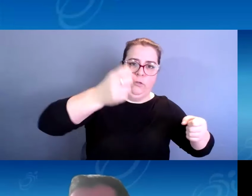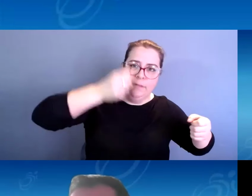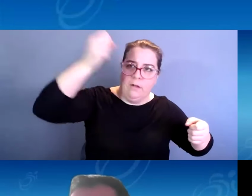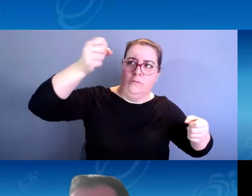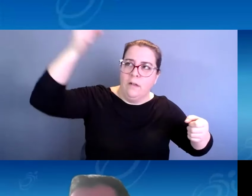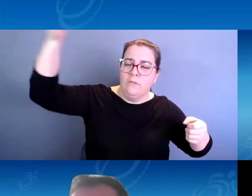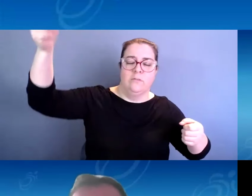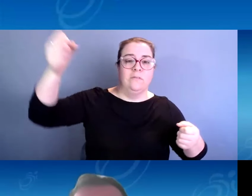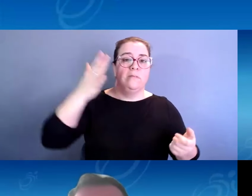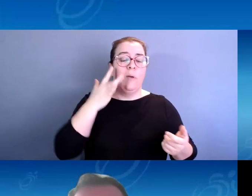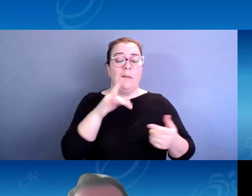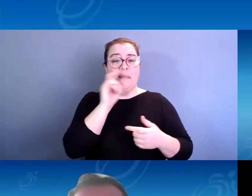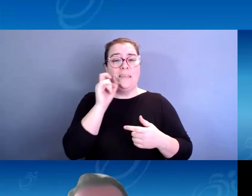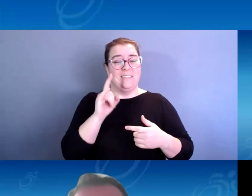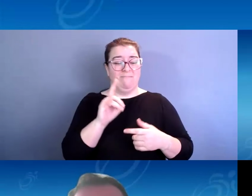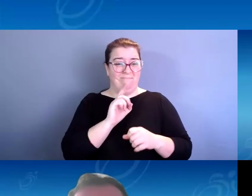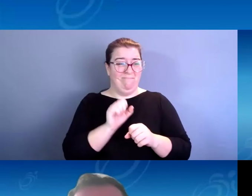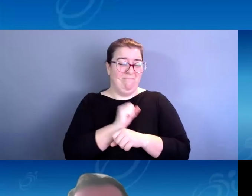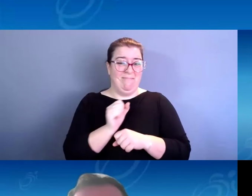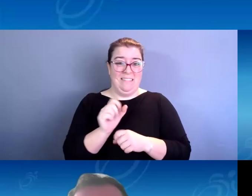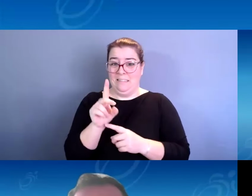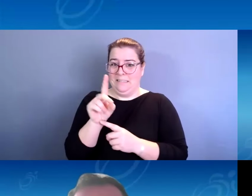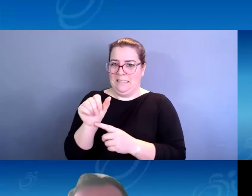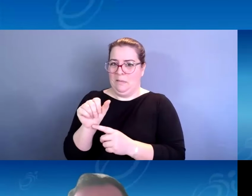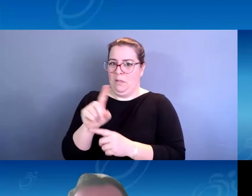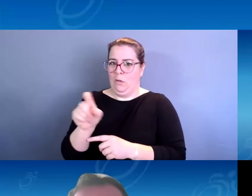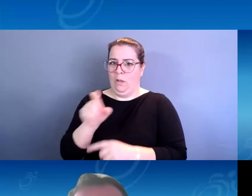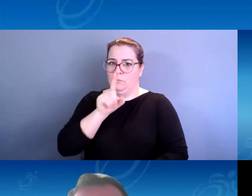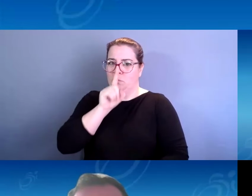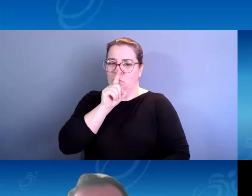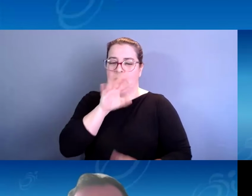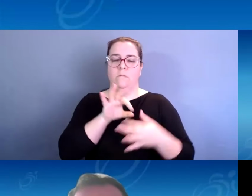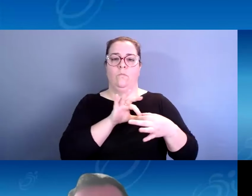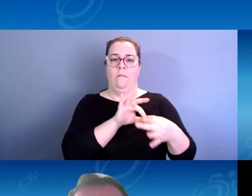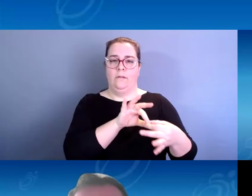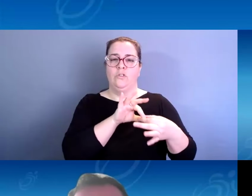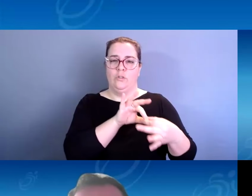to a human being question, not a disability question. Absolutely. I Jon, your takeaway.